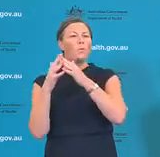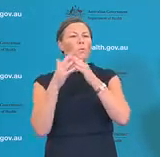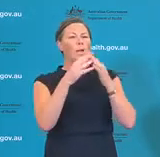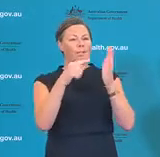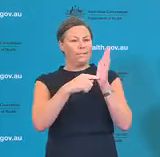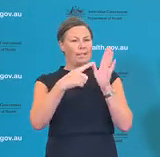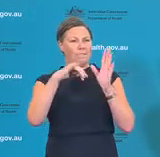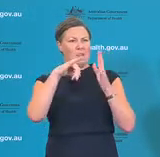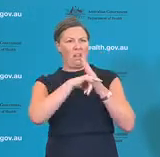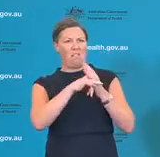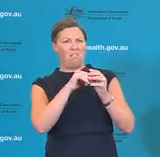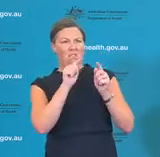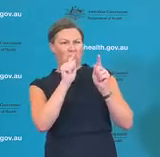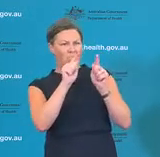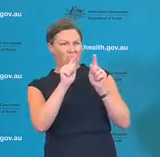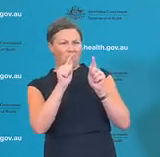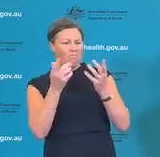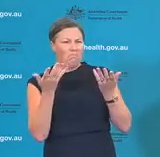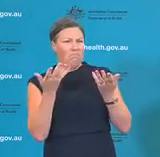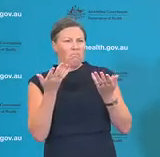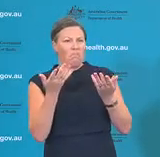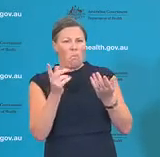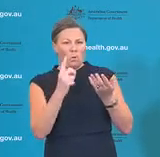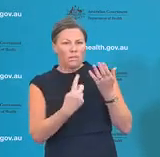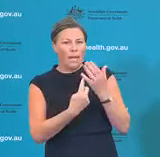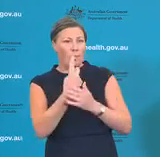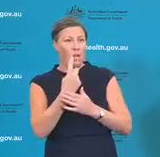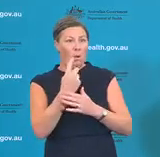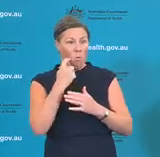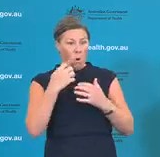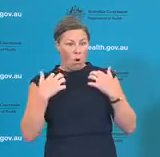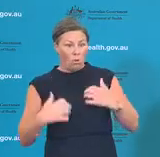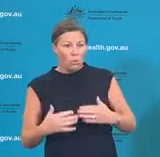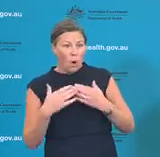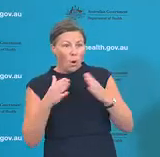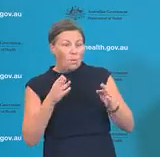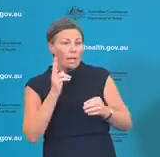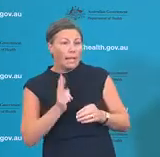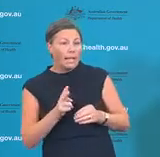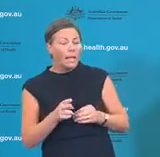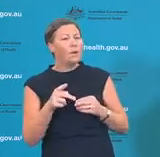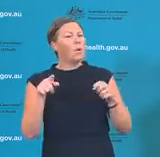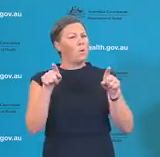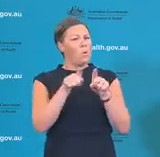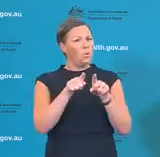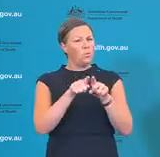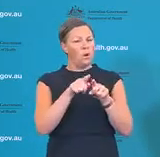and how soon until the hospital might be able to open? And also what's the capacity of these AUSMAT SWAT